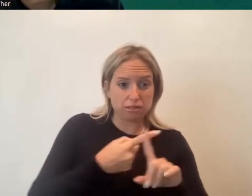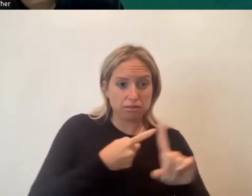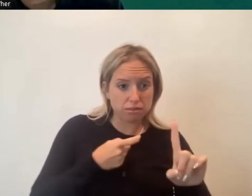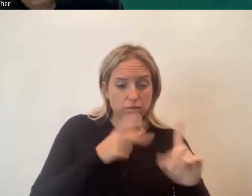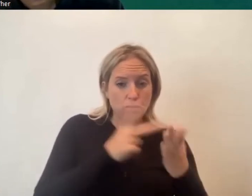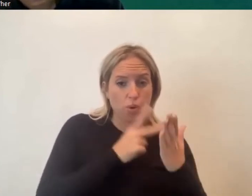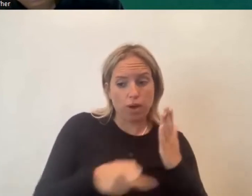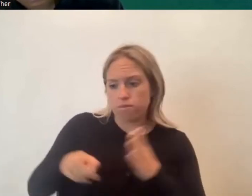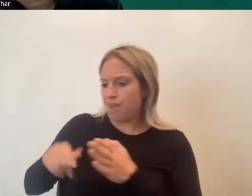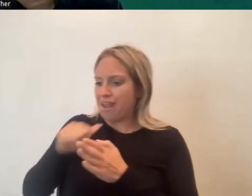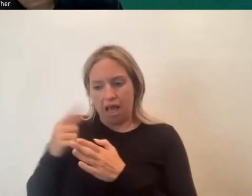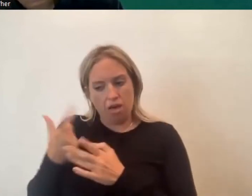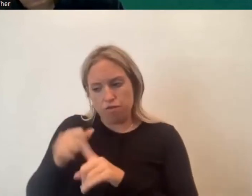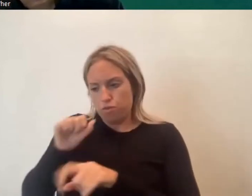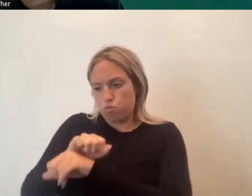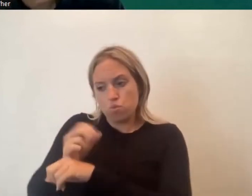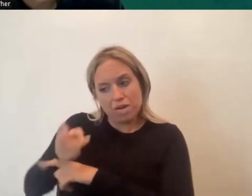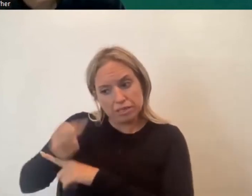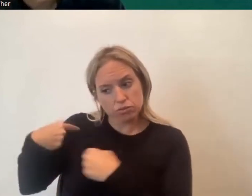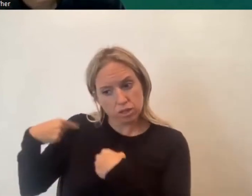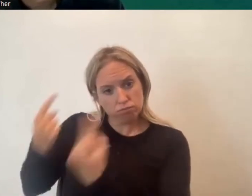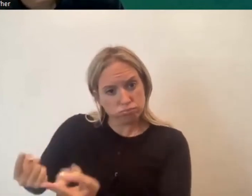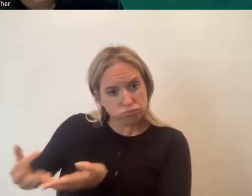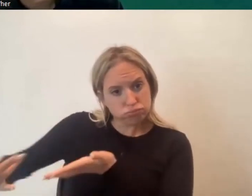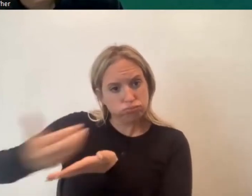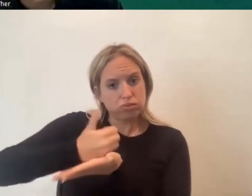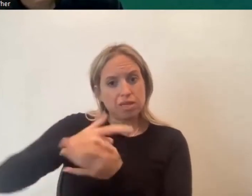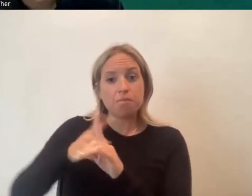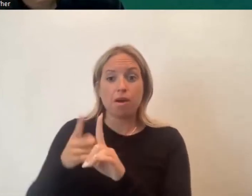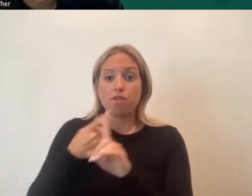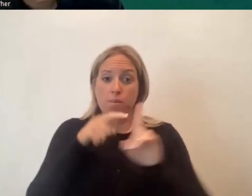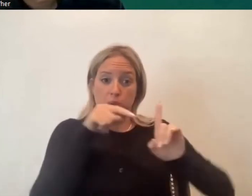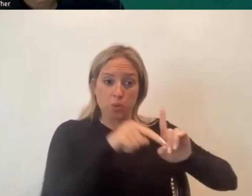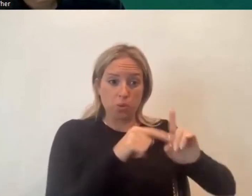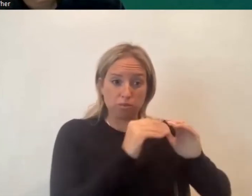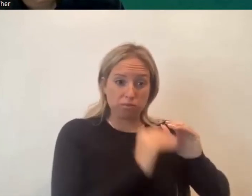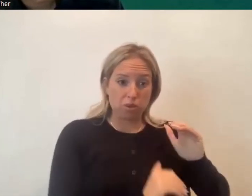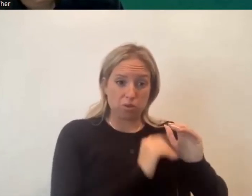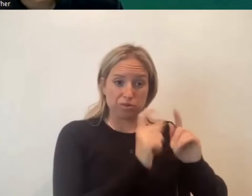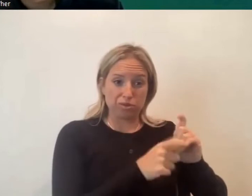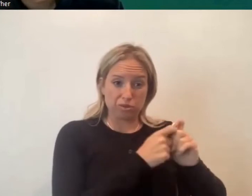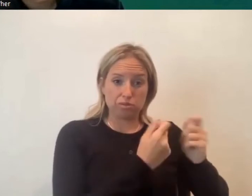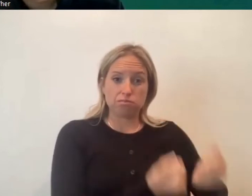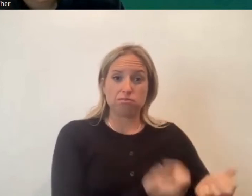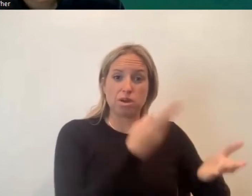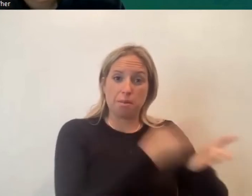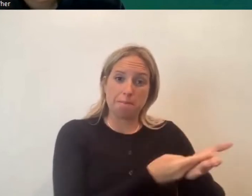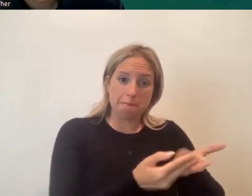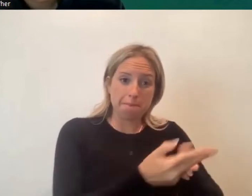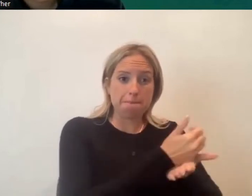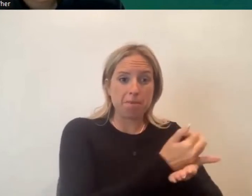based on your work history, but it's based on you having below a certain amount of income and resources within a limit.